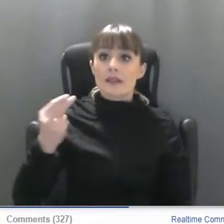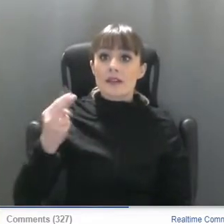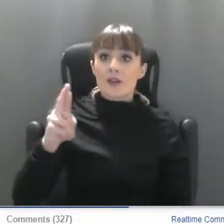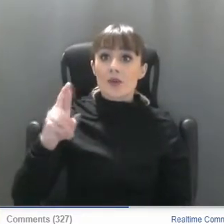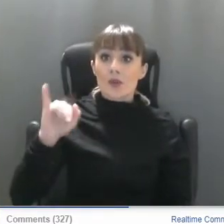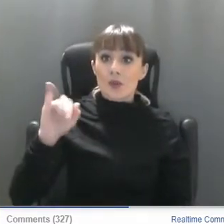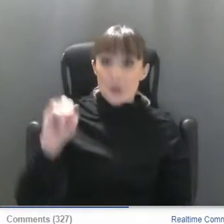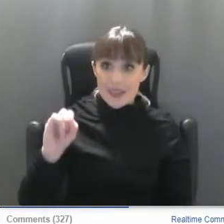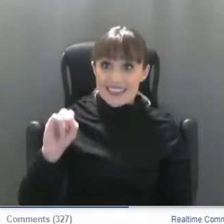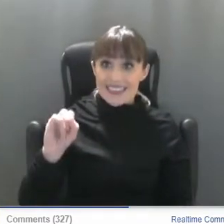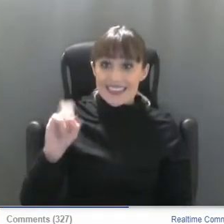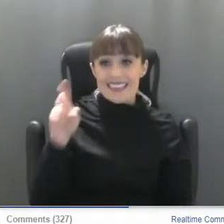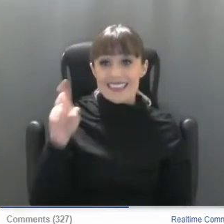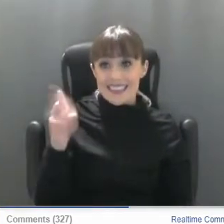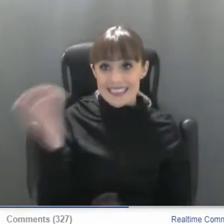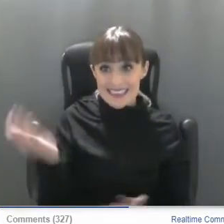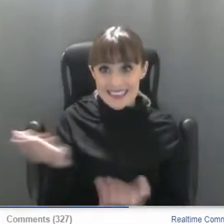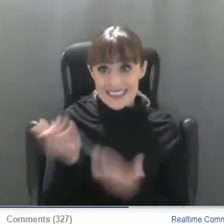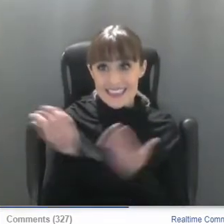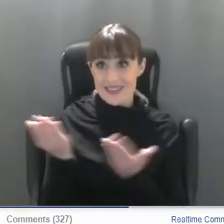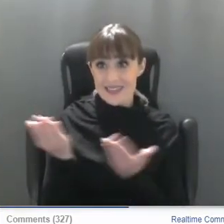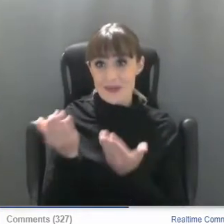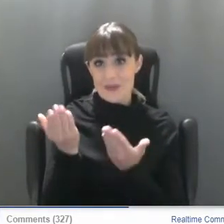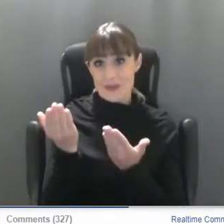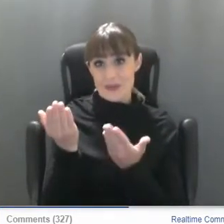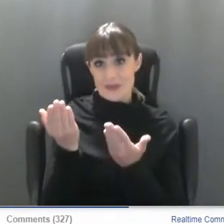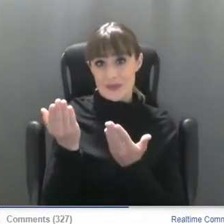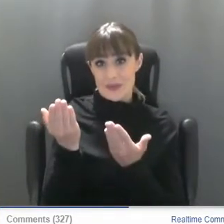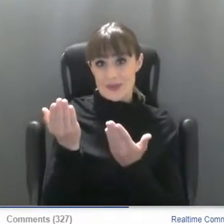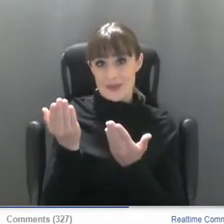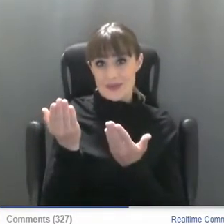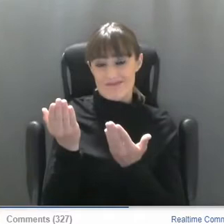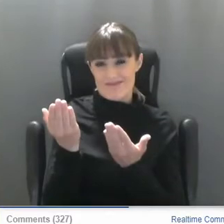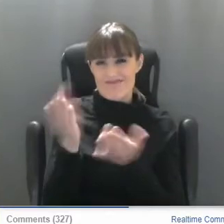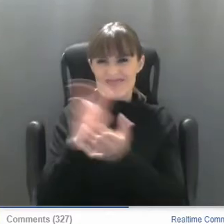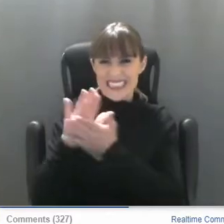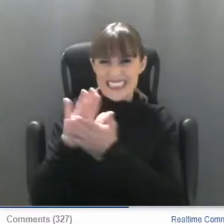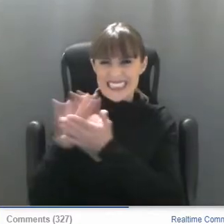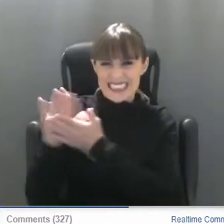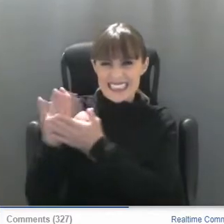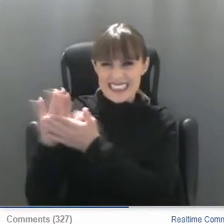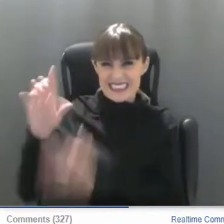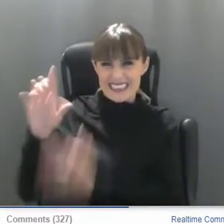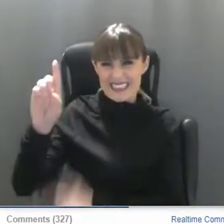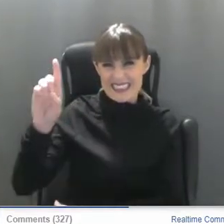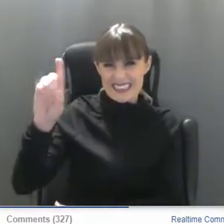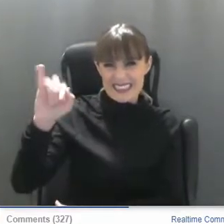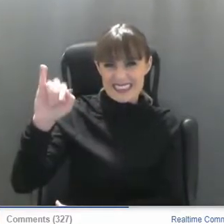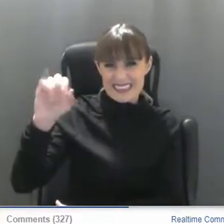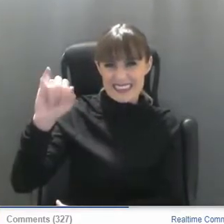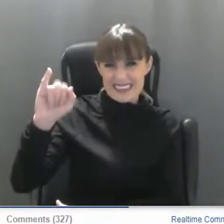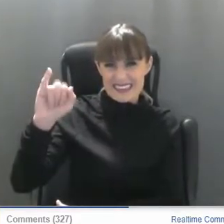donation. Chris is out here disinfecting. Normally Chris works, "Hi Chris!" -normally